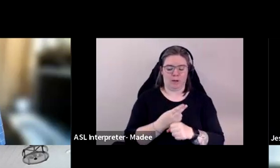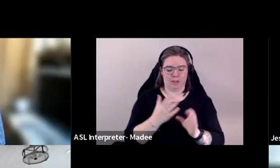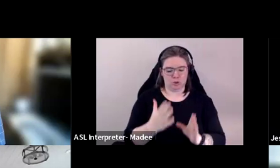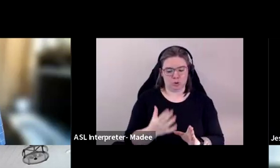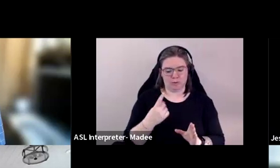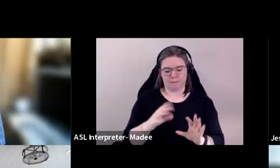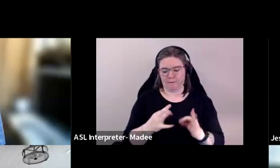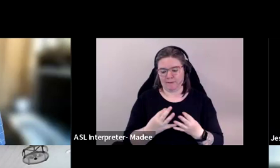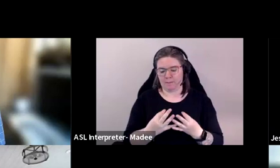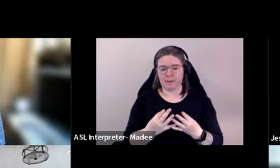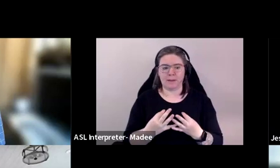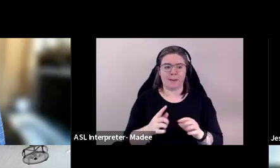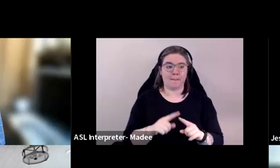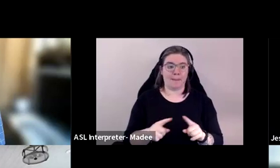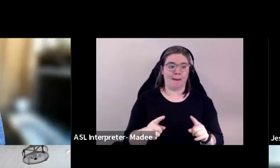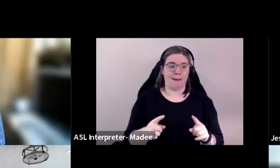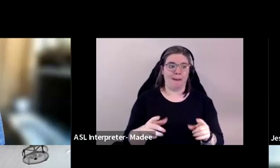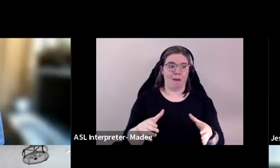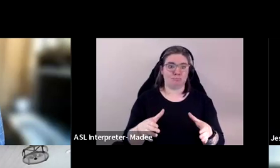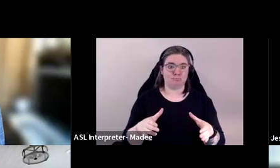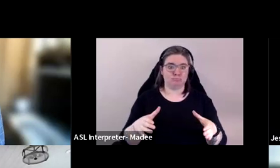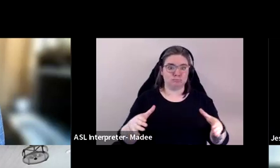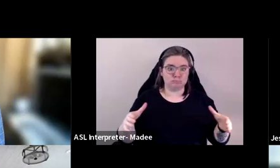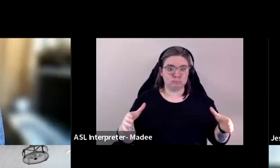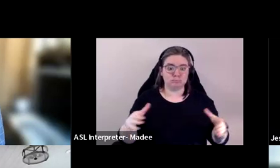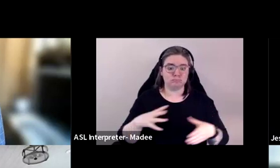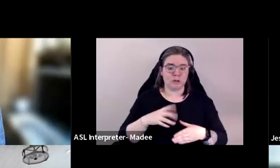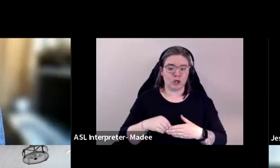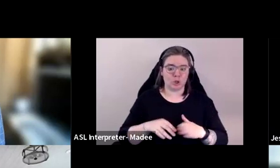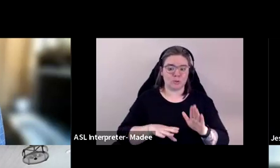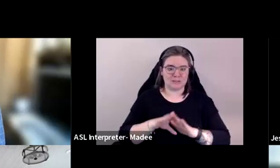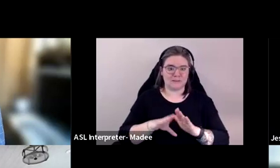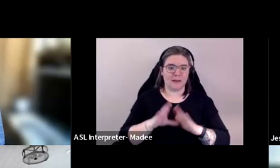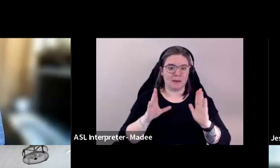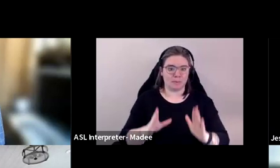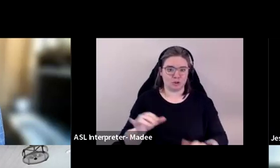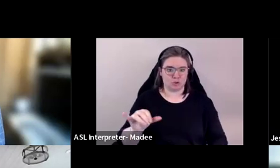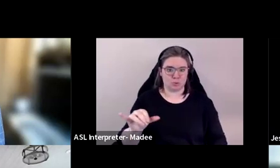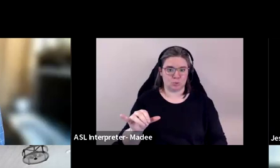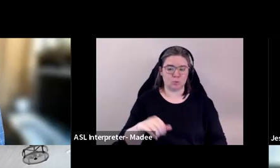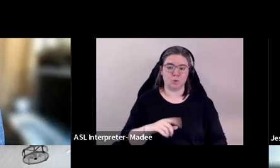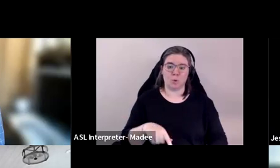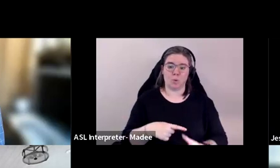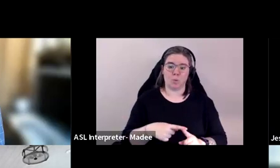but it got expanded to include developers, so that when single family housing